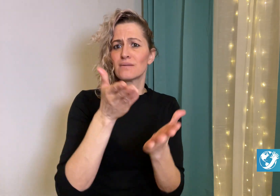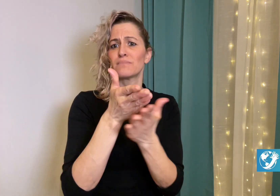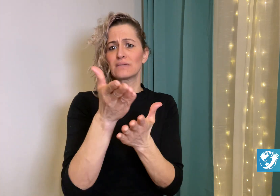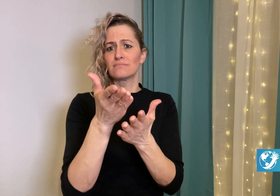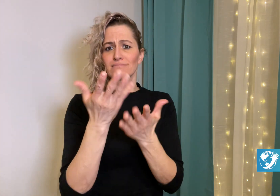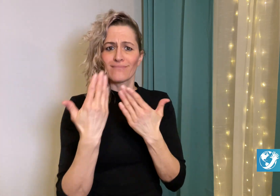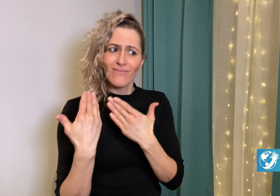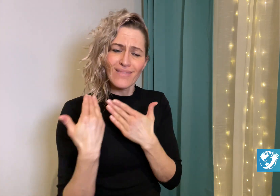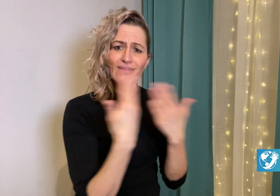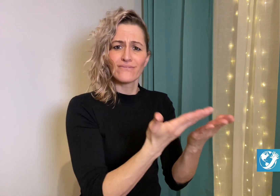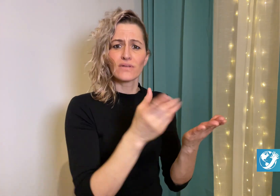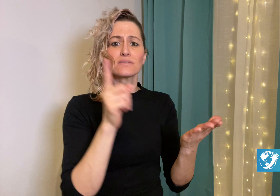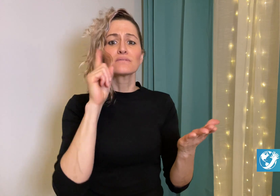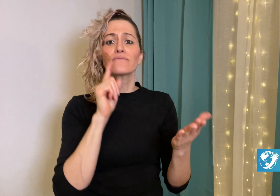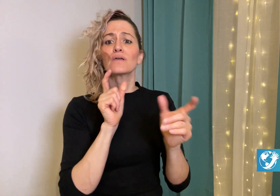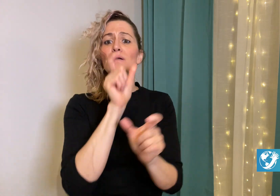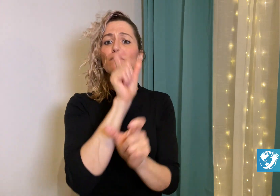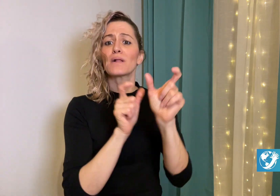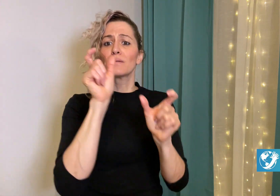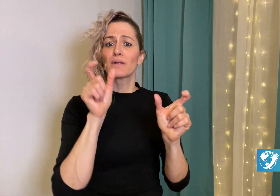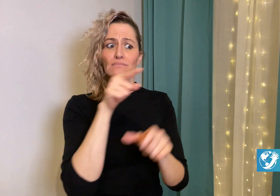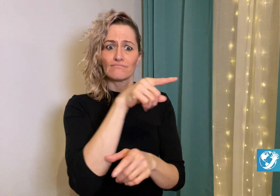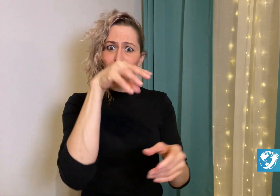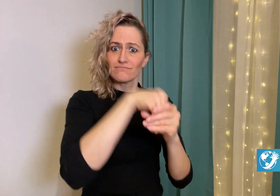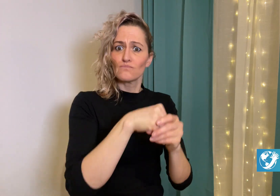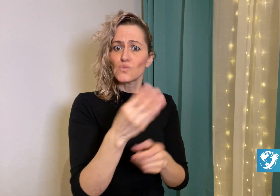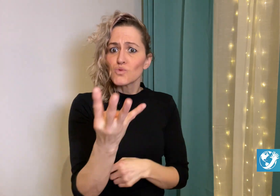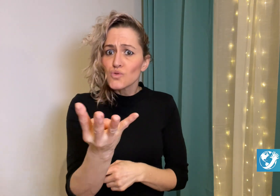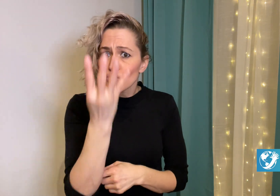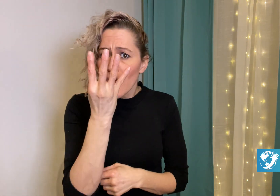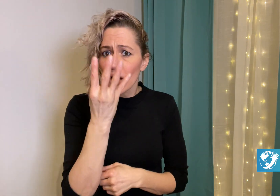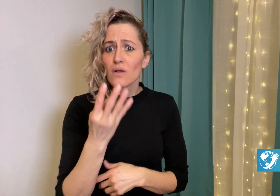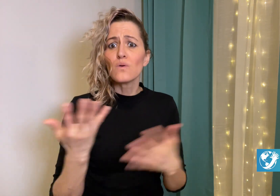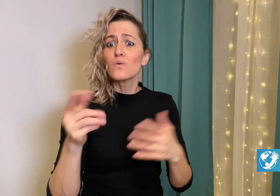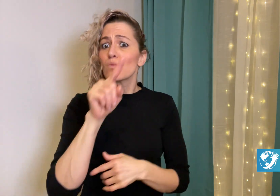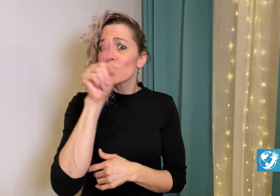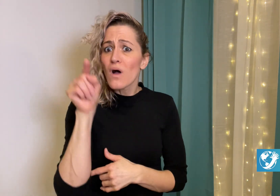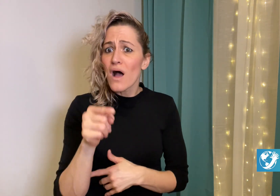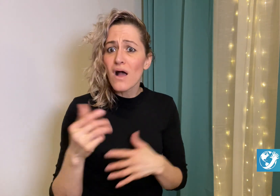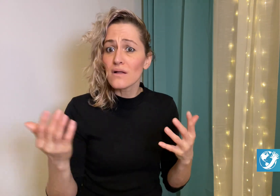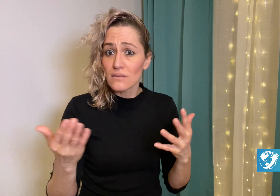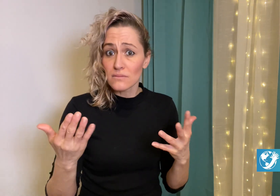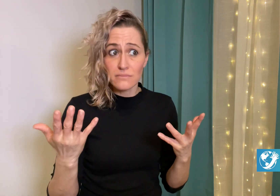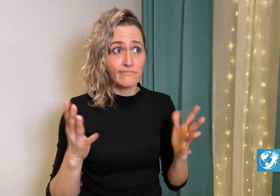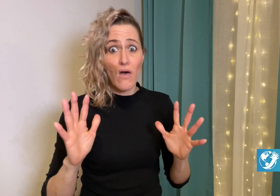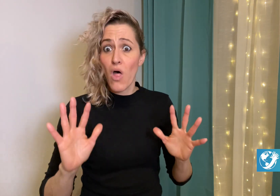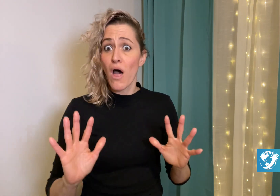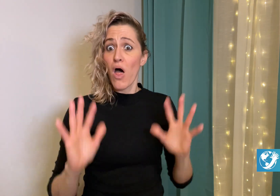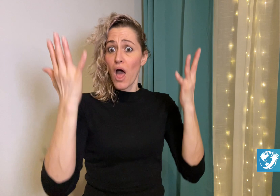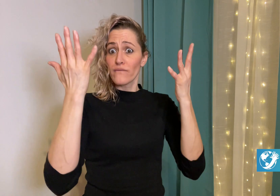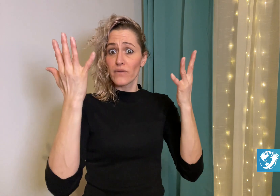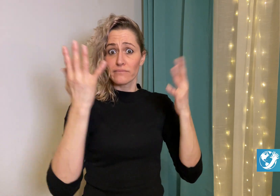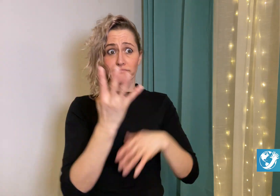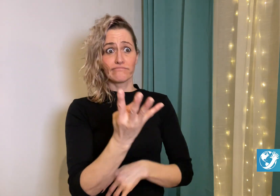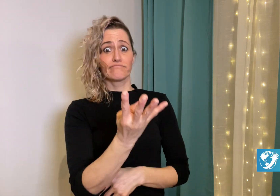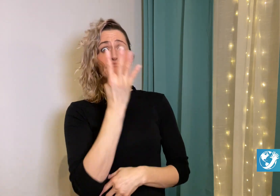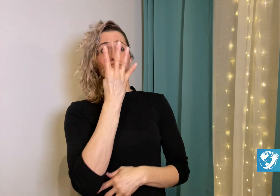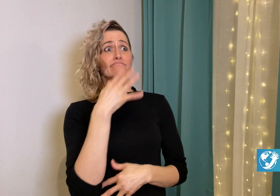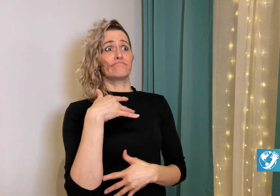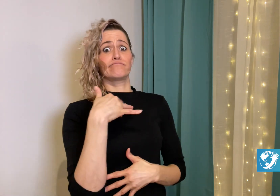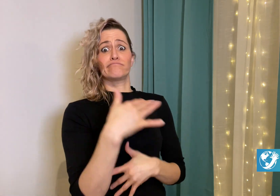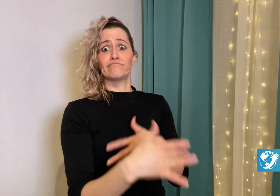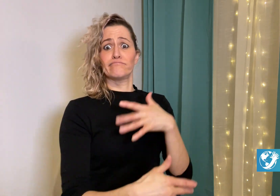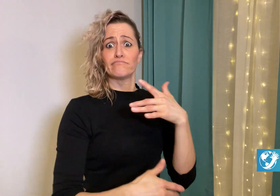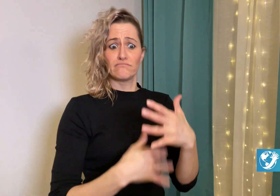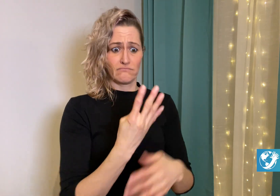We need advocates to pursue accessibility for Deaf people